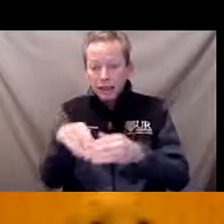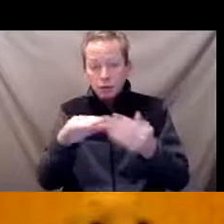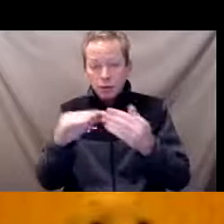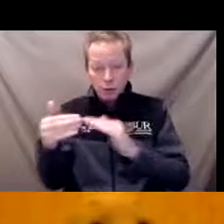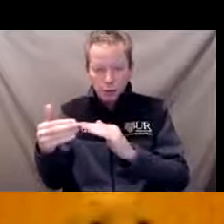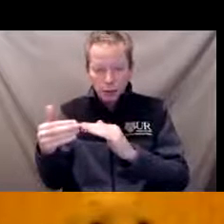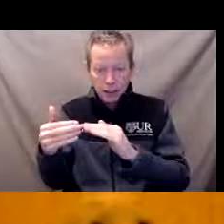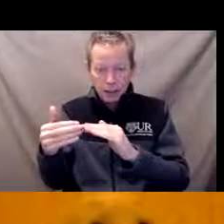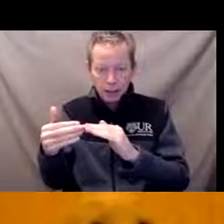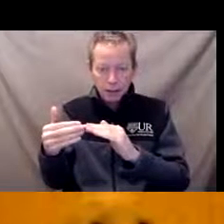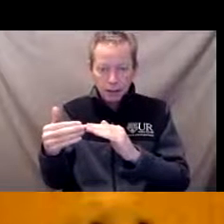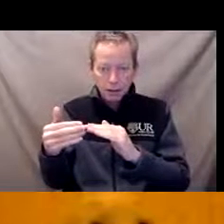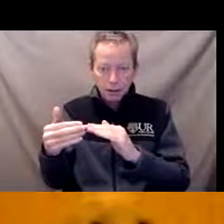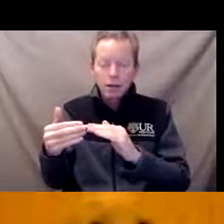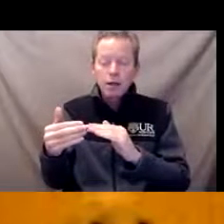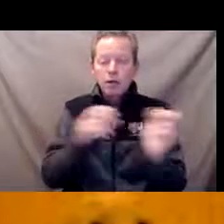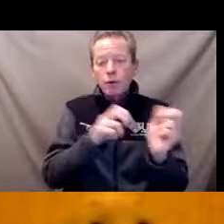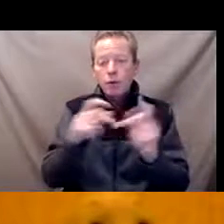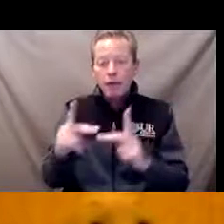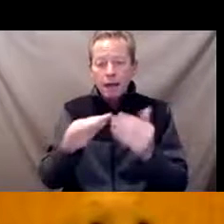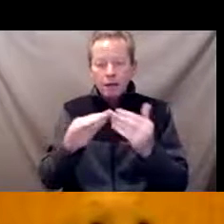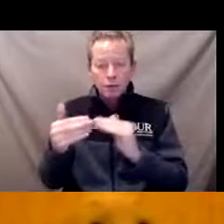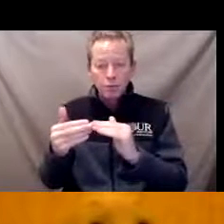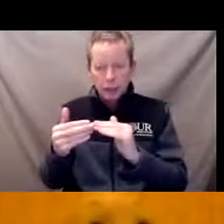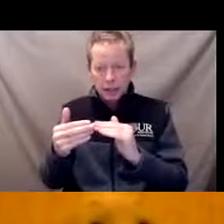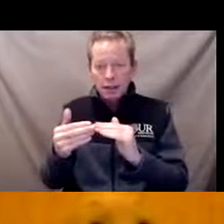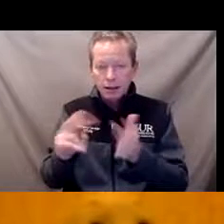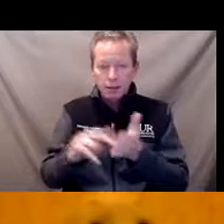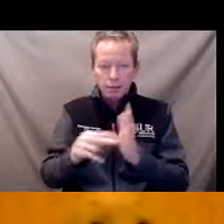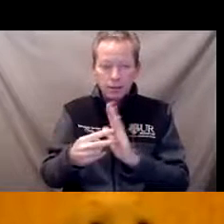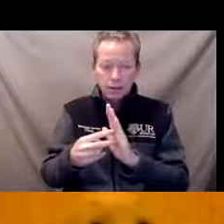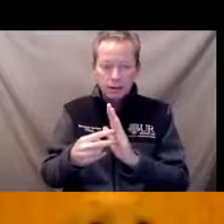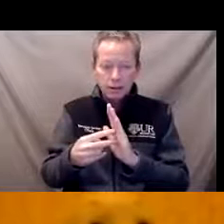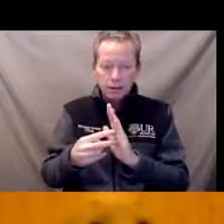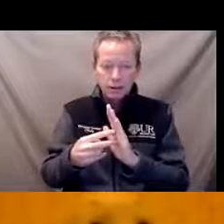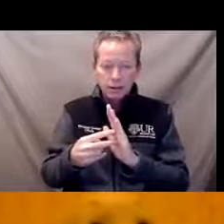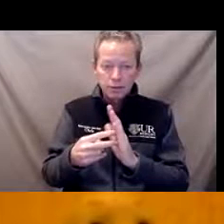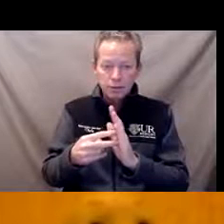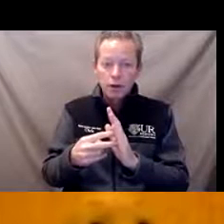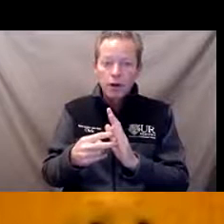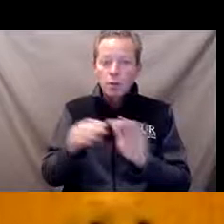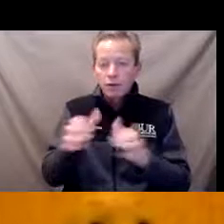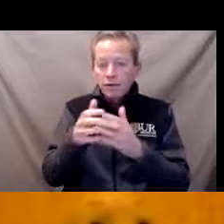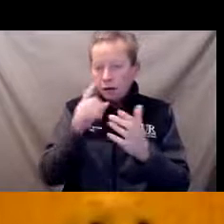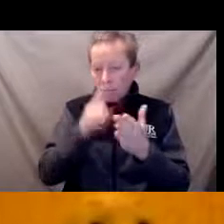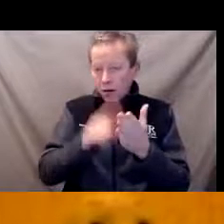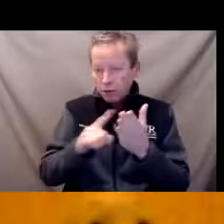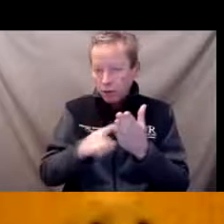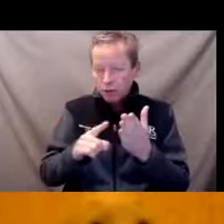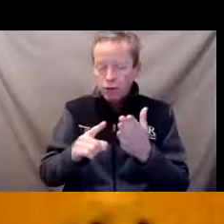with them moving into the community we have gained a great deal of research and education information